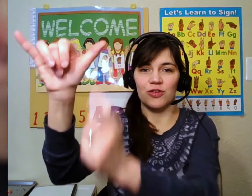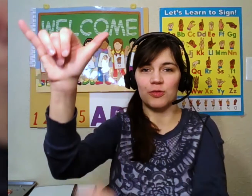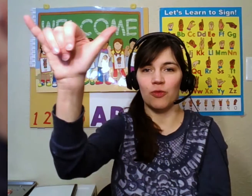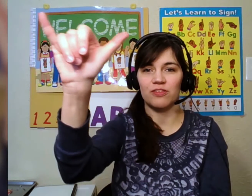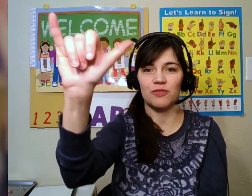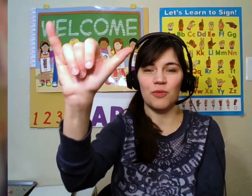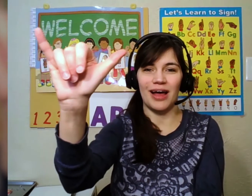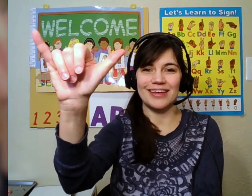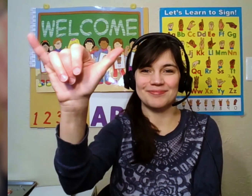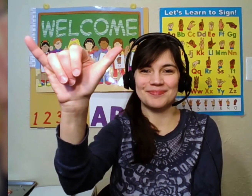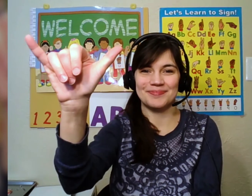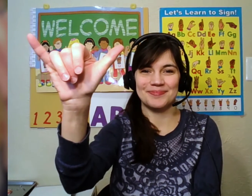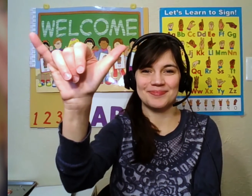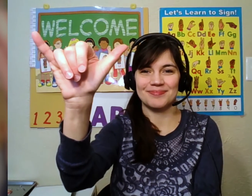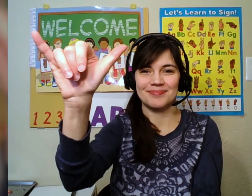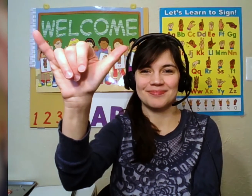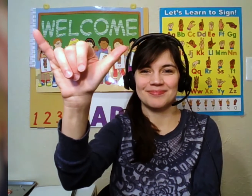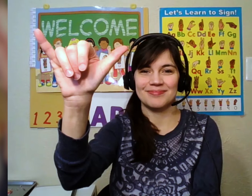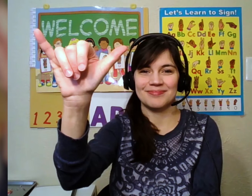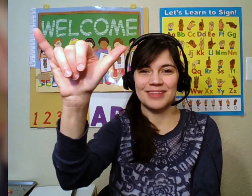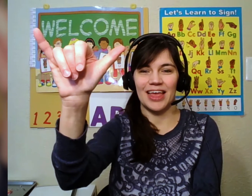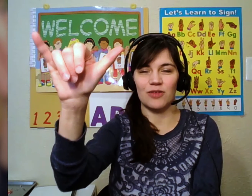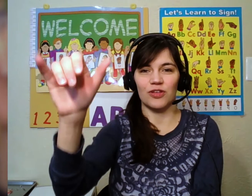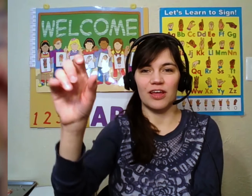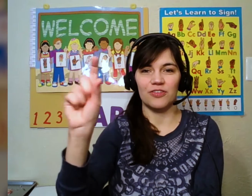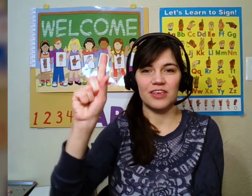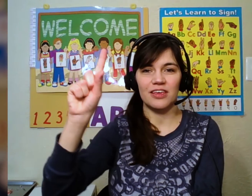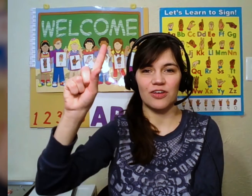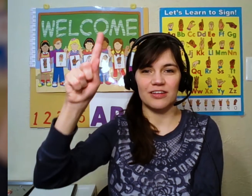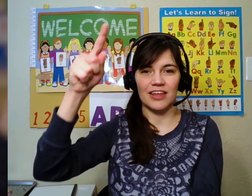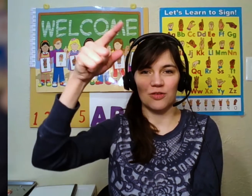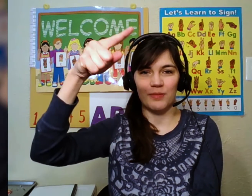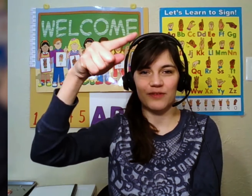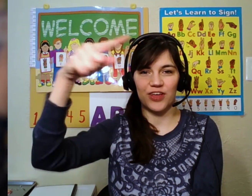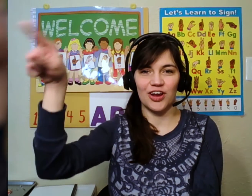fingers are the points of the Y. And for letter Z, you're going to take your big